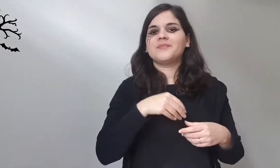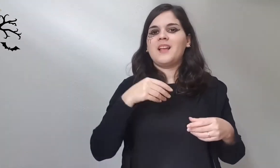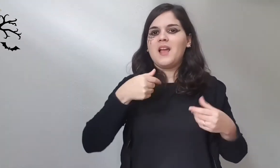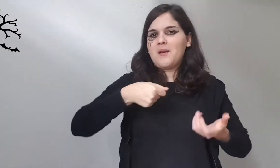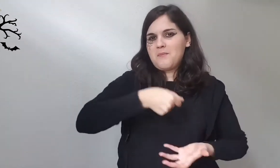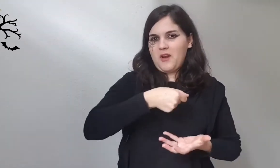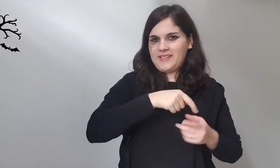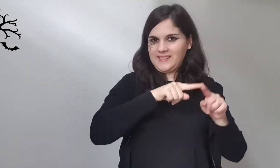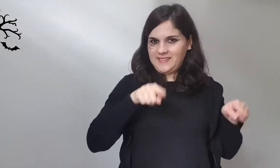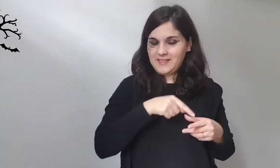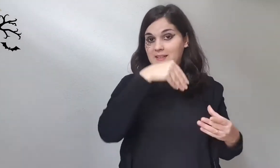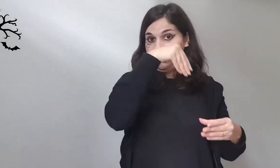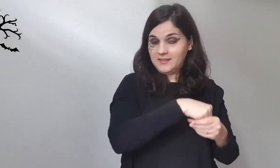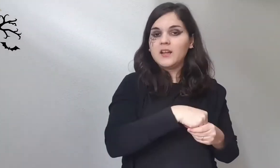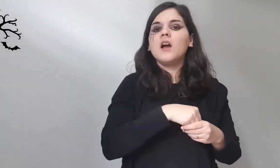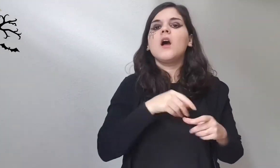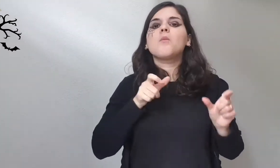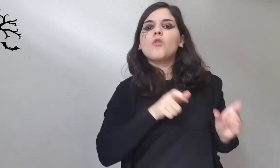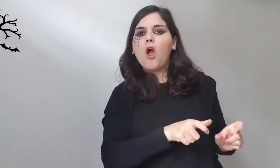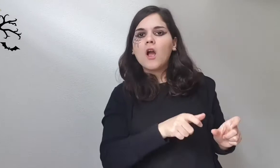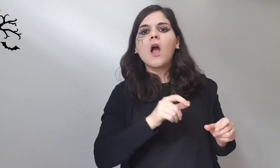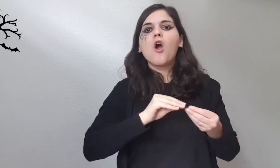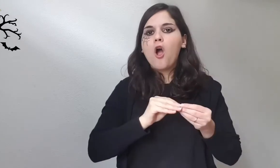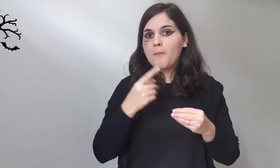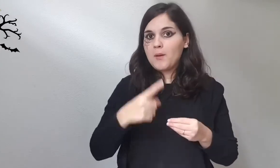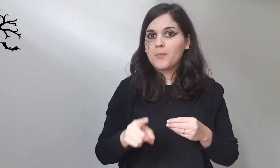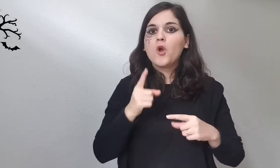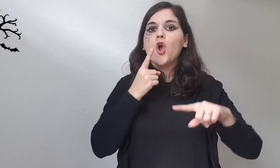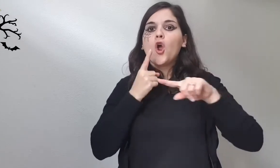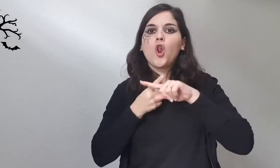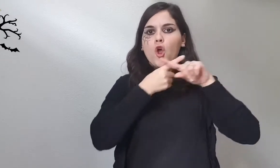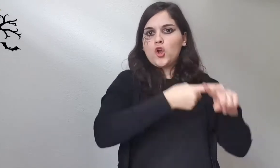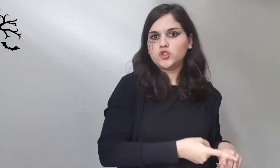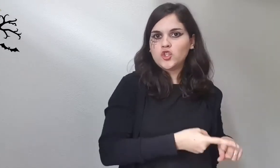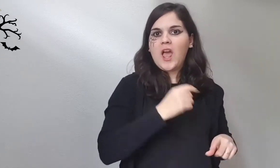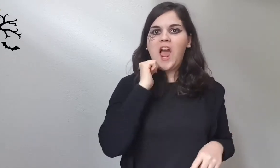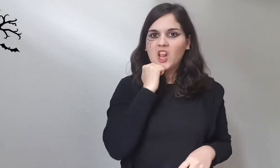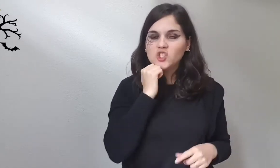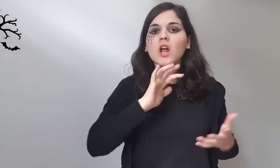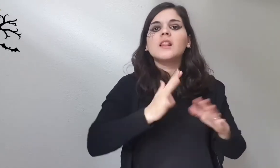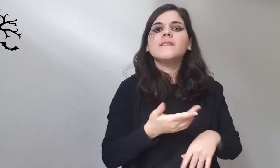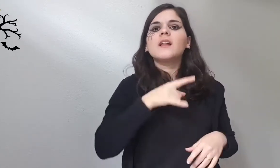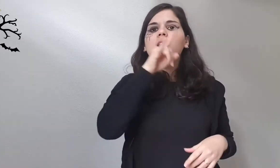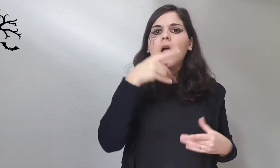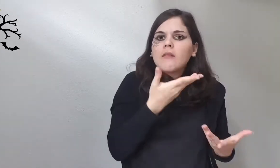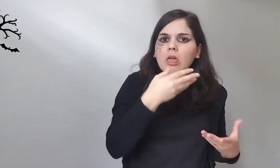and imprisoned him in a purse with a silver cross,